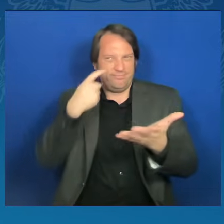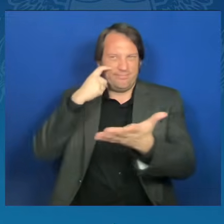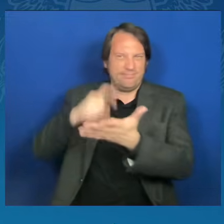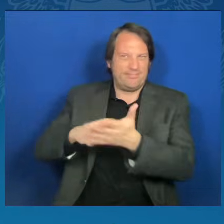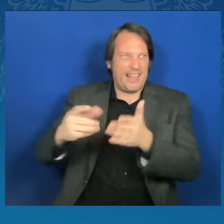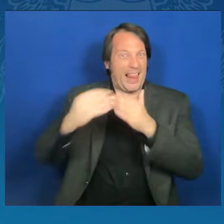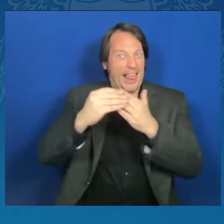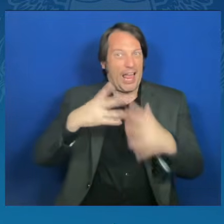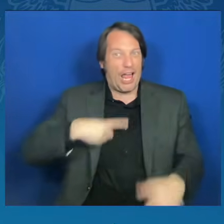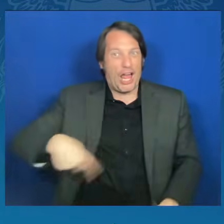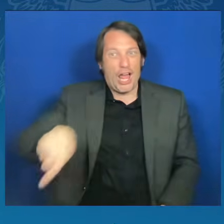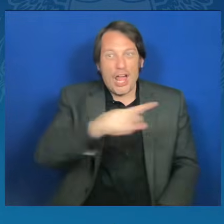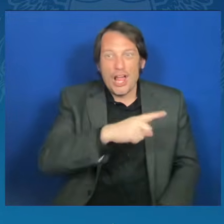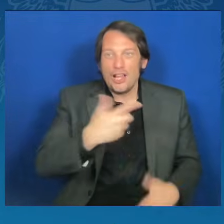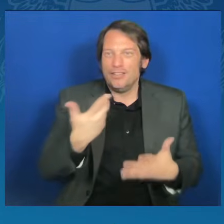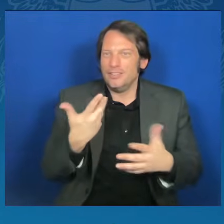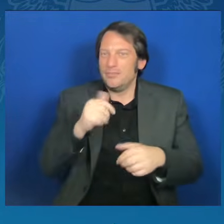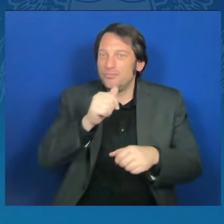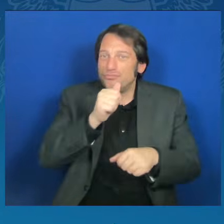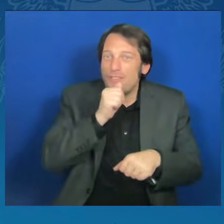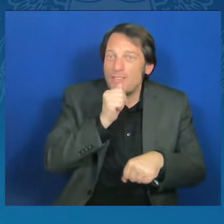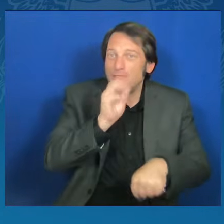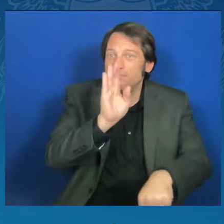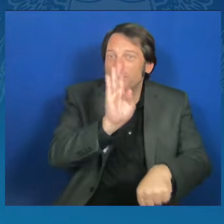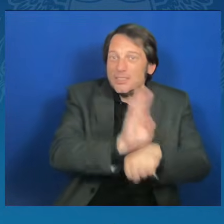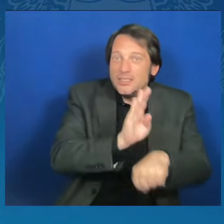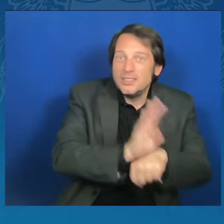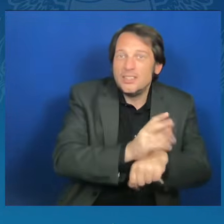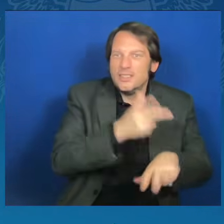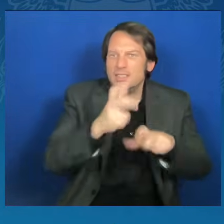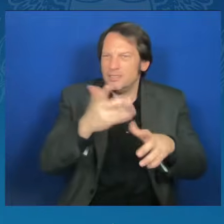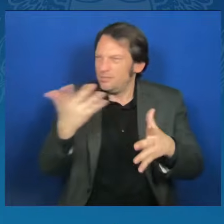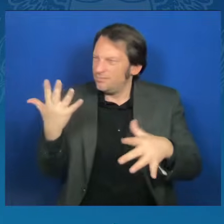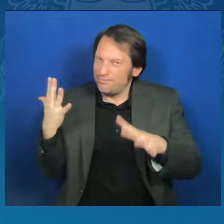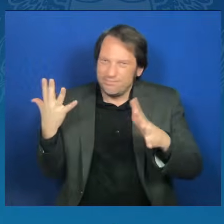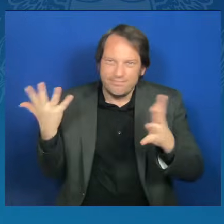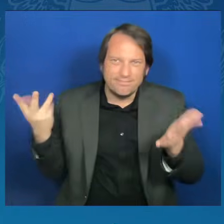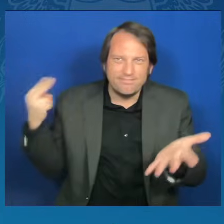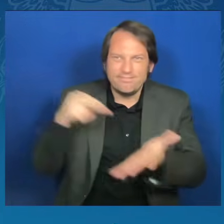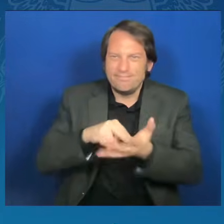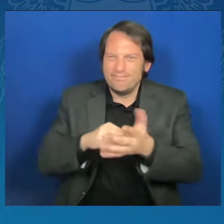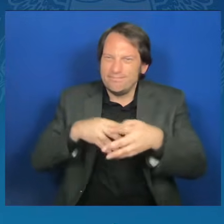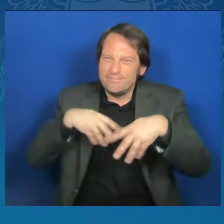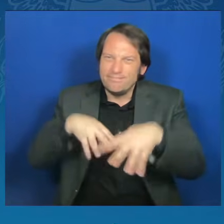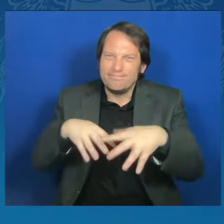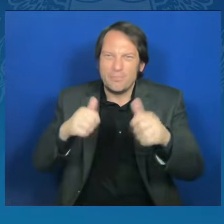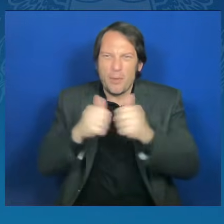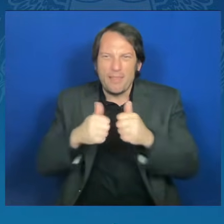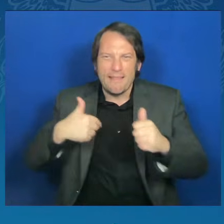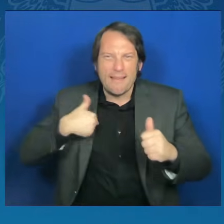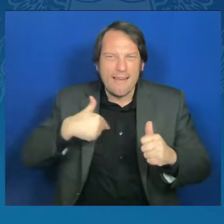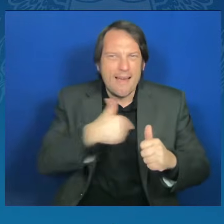that is extraordinary in terms of pooling together these federal dollars with these private investments.